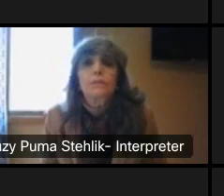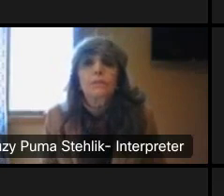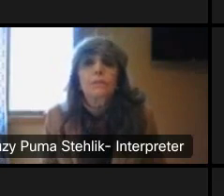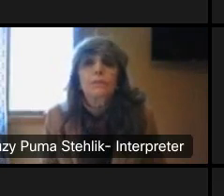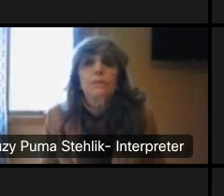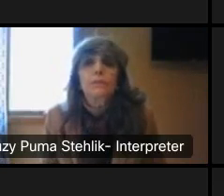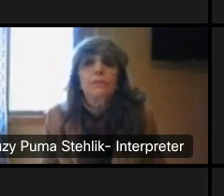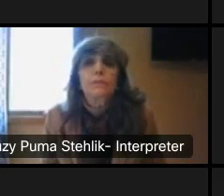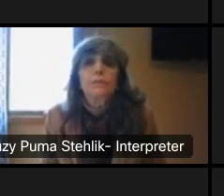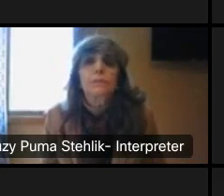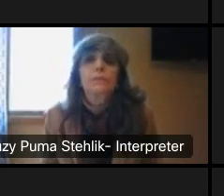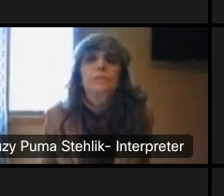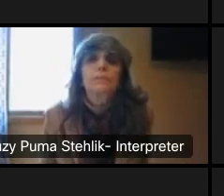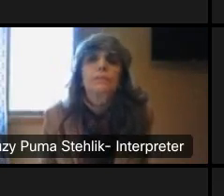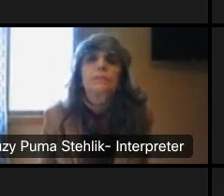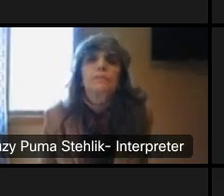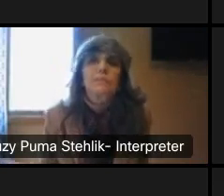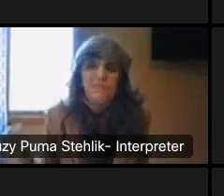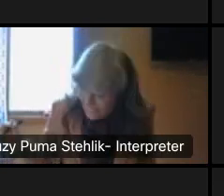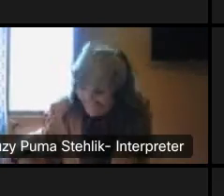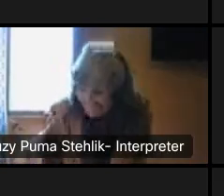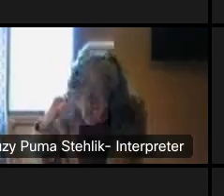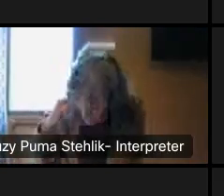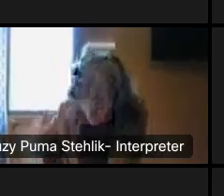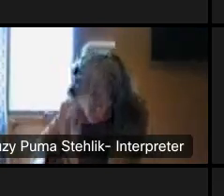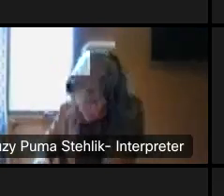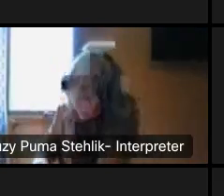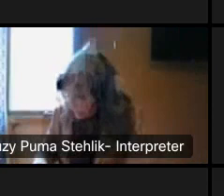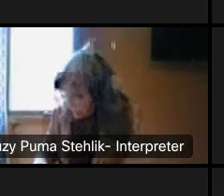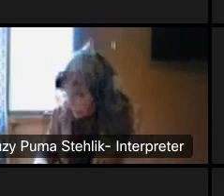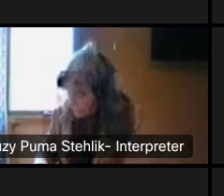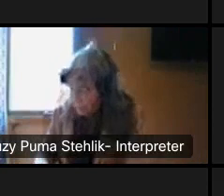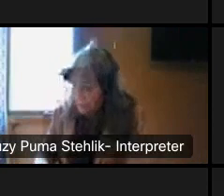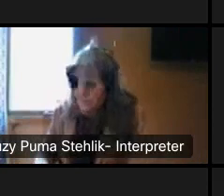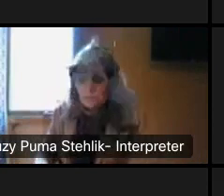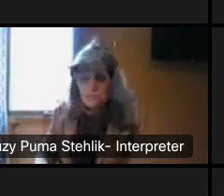Day y'all. Okay. carolyn's delay gay.